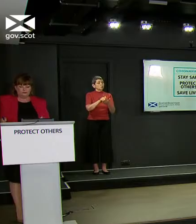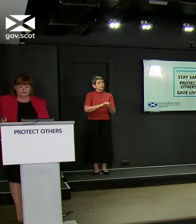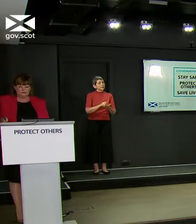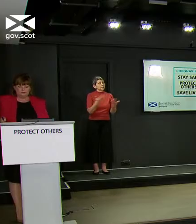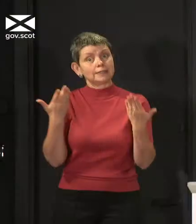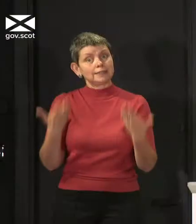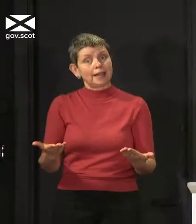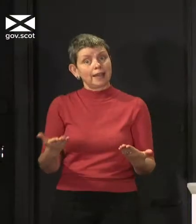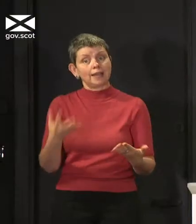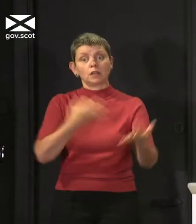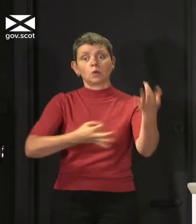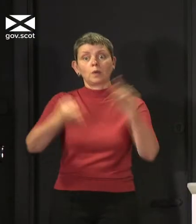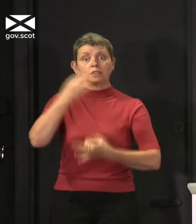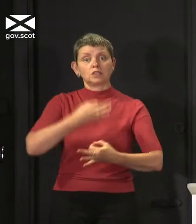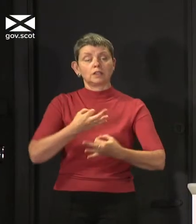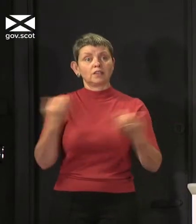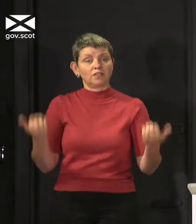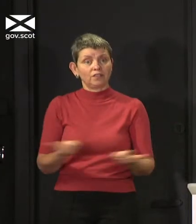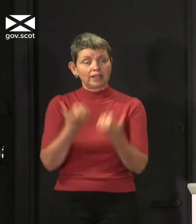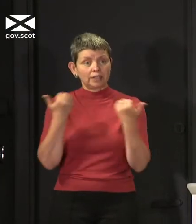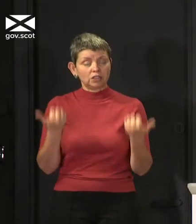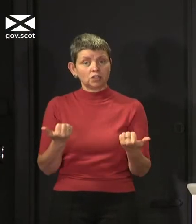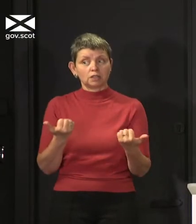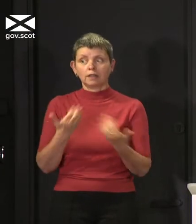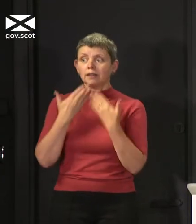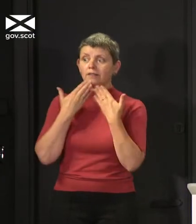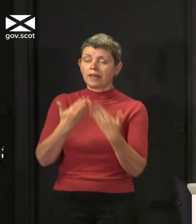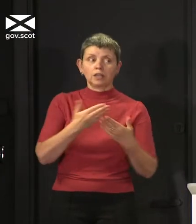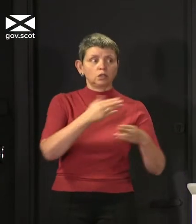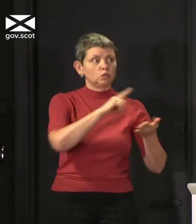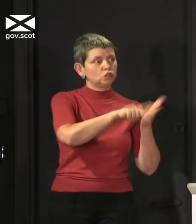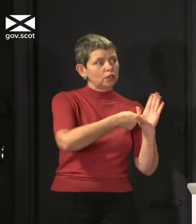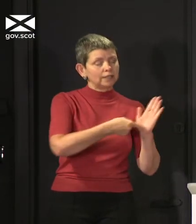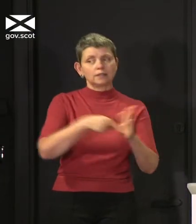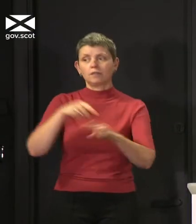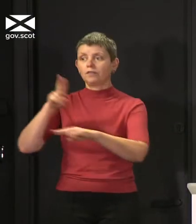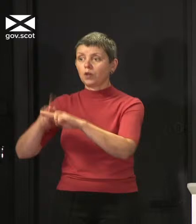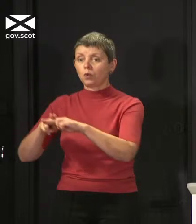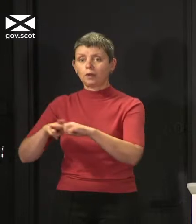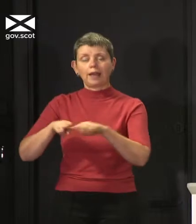the questions. my thanks to Fiona and Jason and Rachel our BSL interpreters today. And